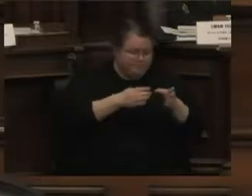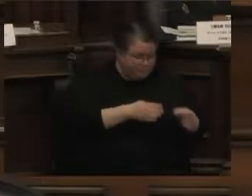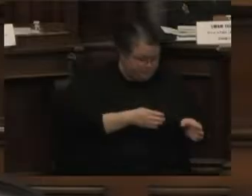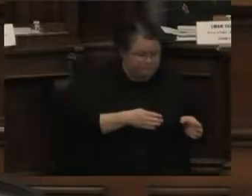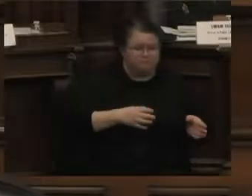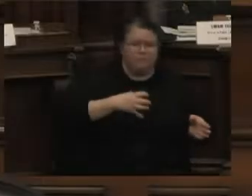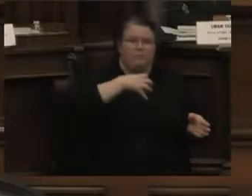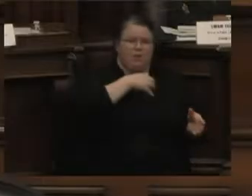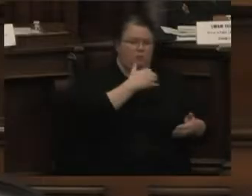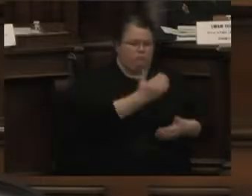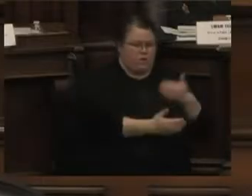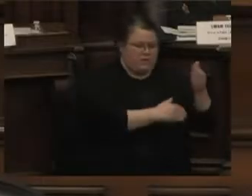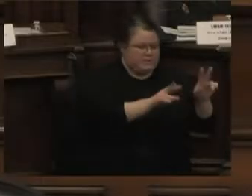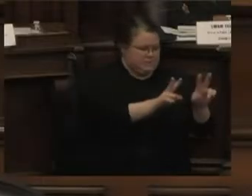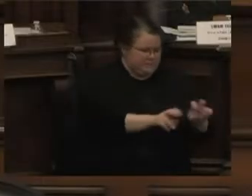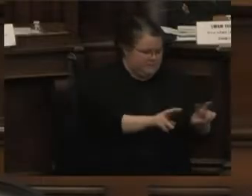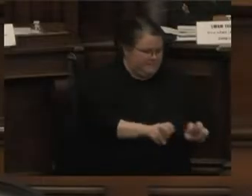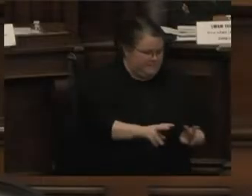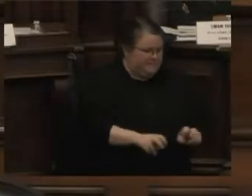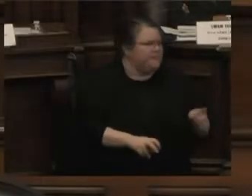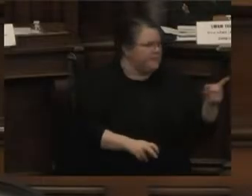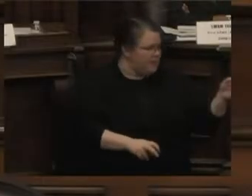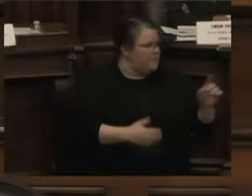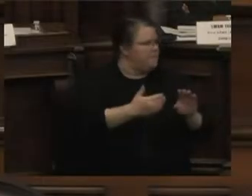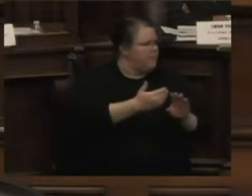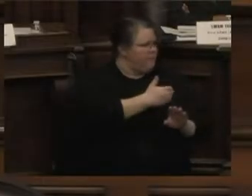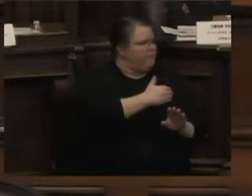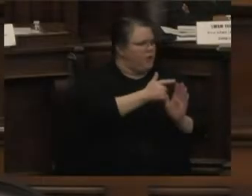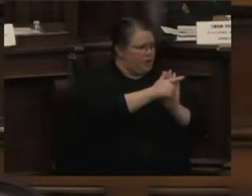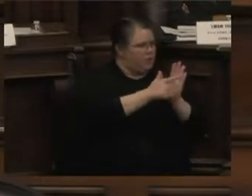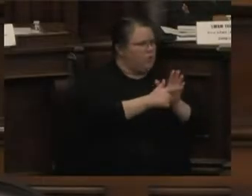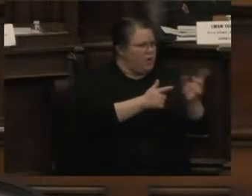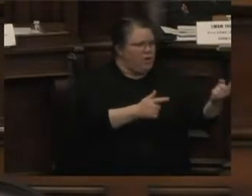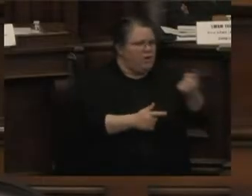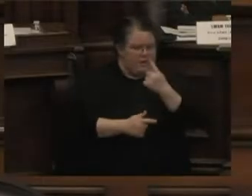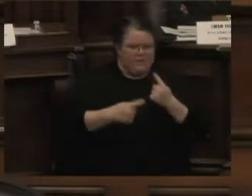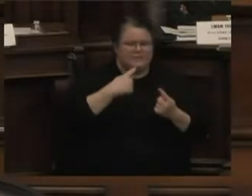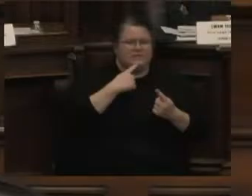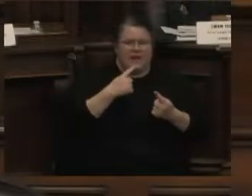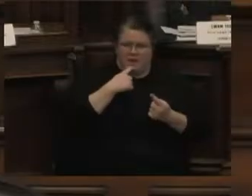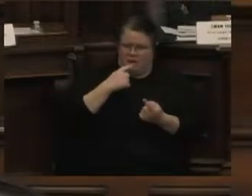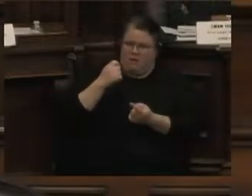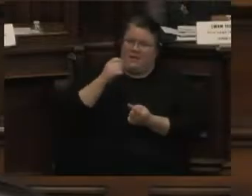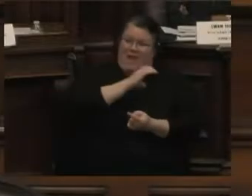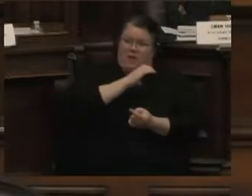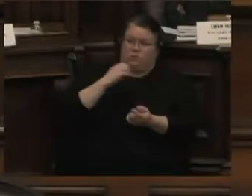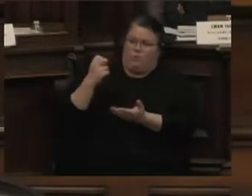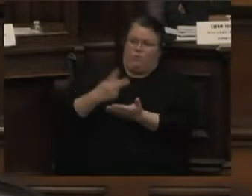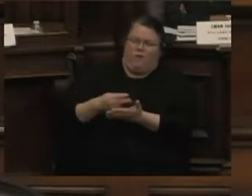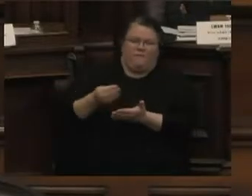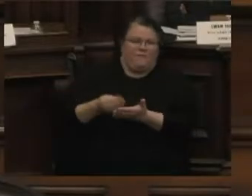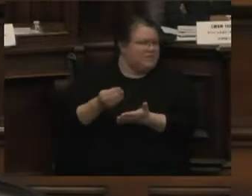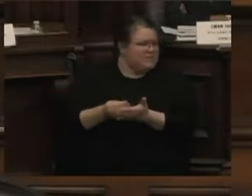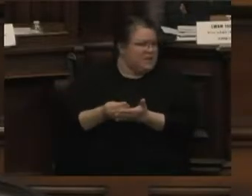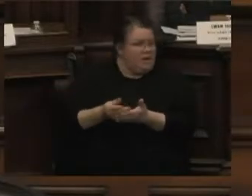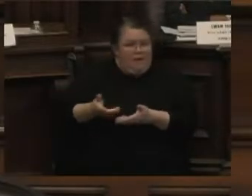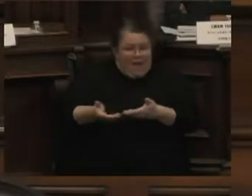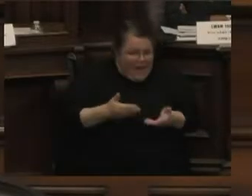that we're doing two tracks. We're looking at the appeals process. And as it was